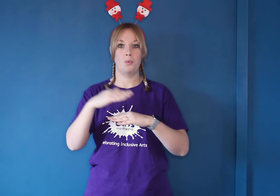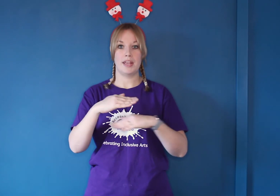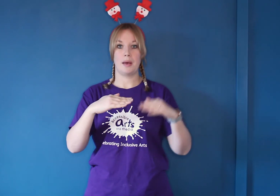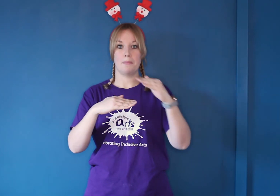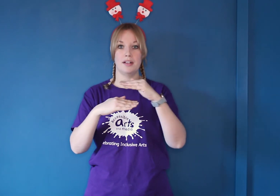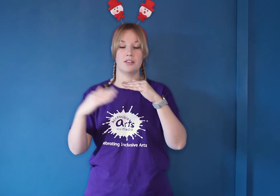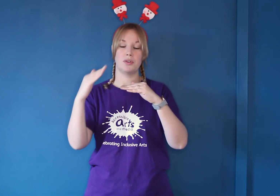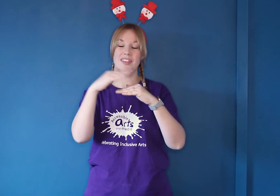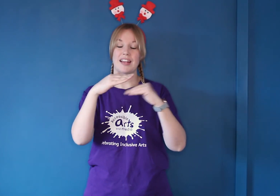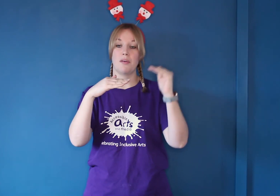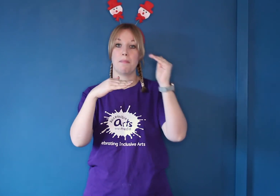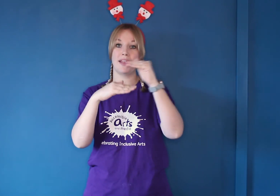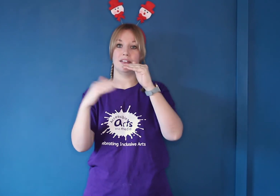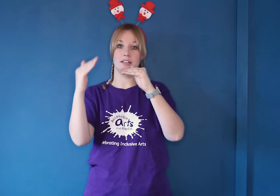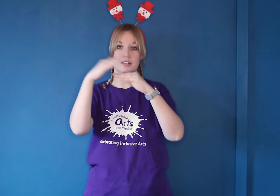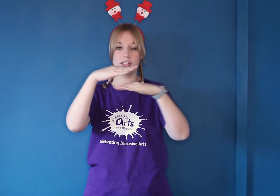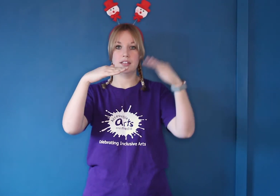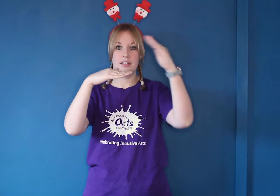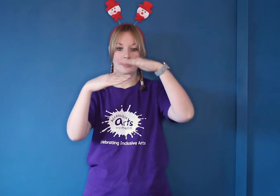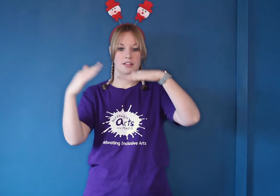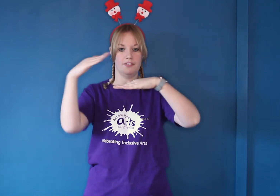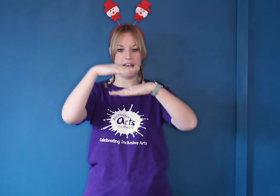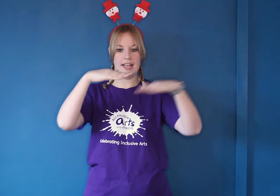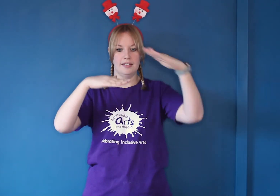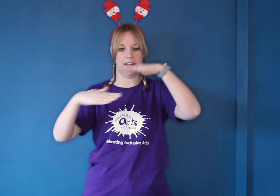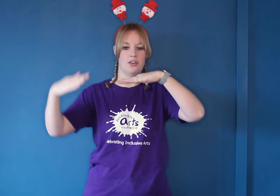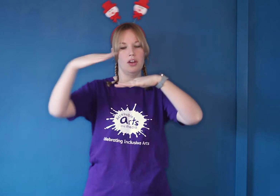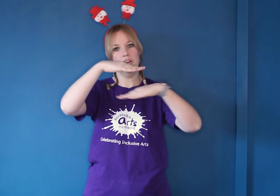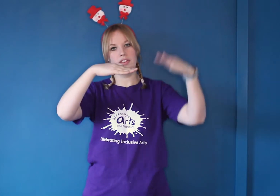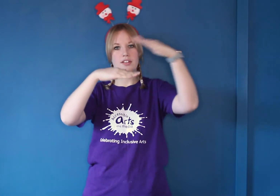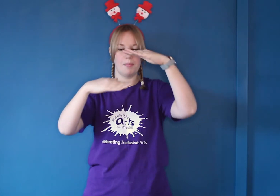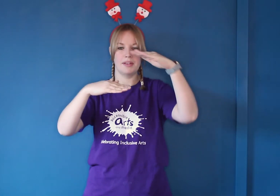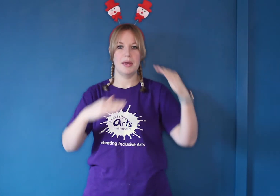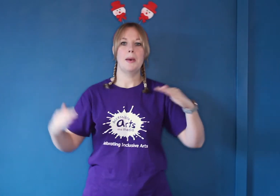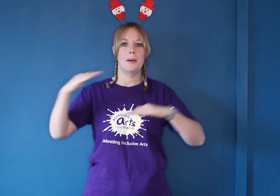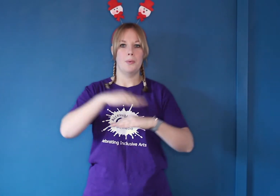We can build so we’re doing the sign for build so flat hands and it’s goes over the top.